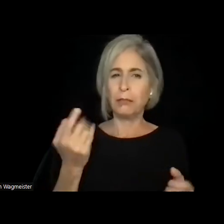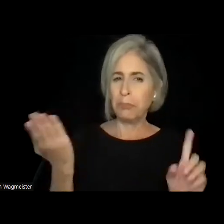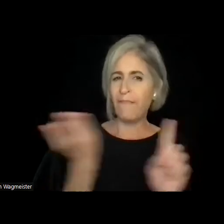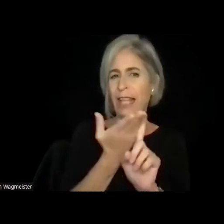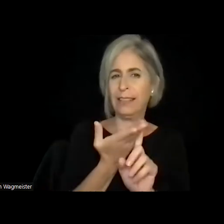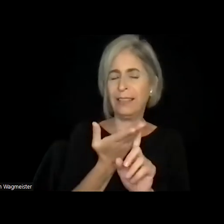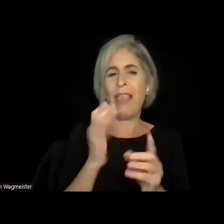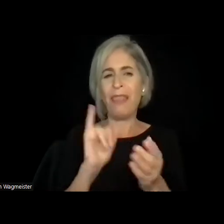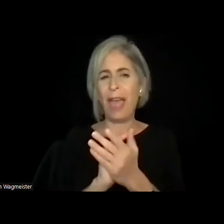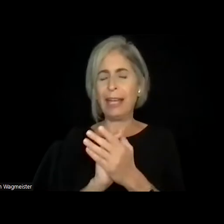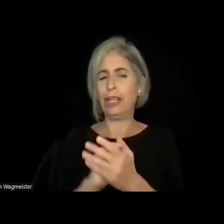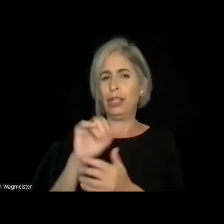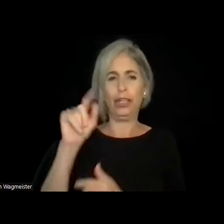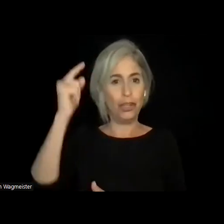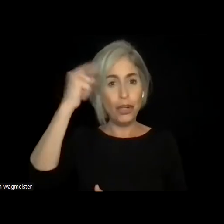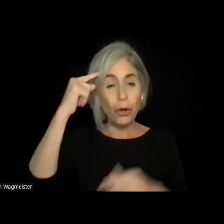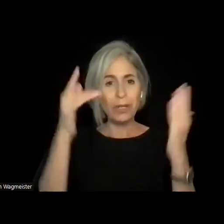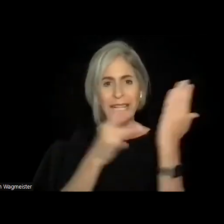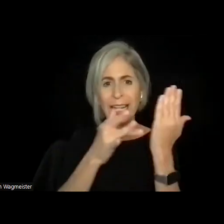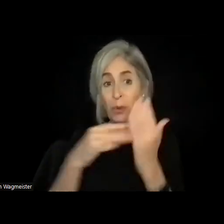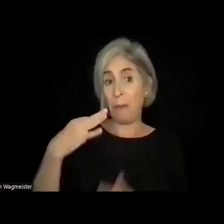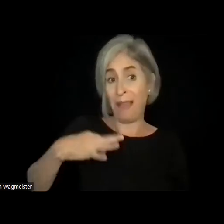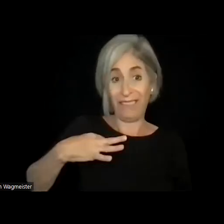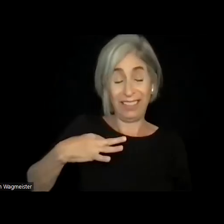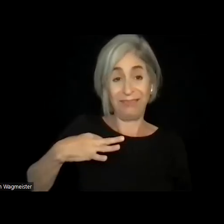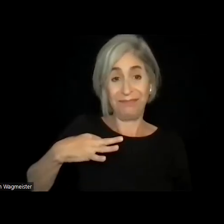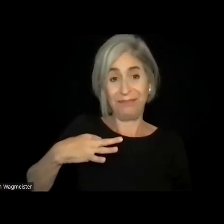disability community, not fully convinced,